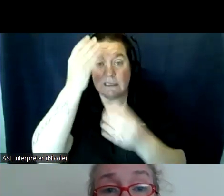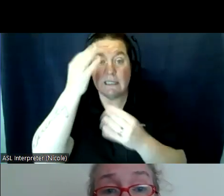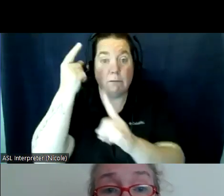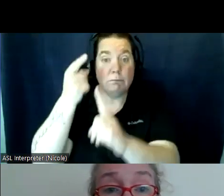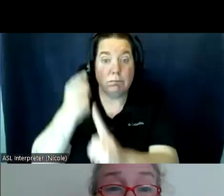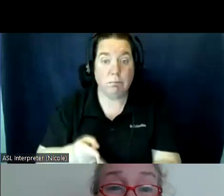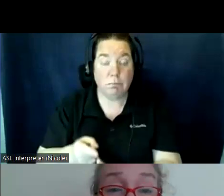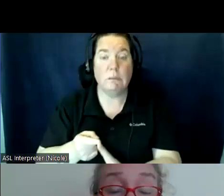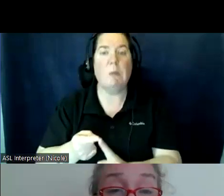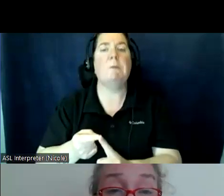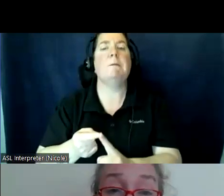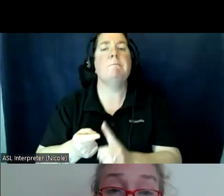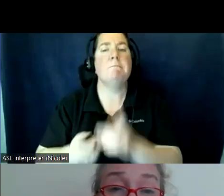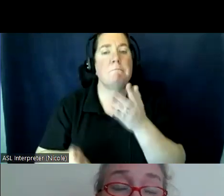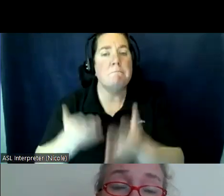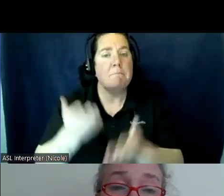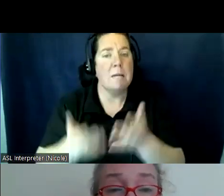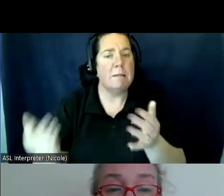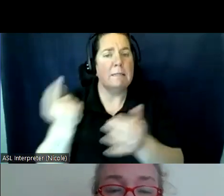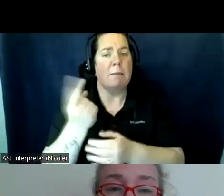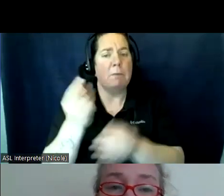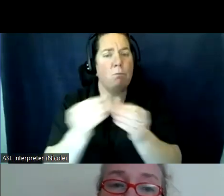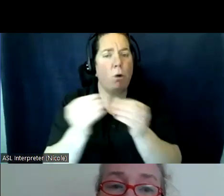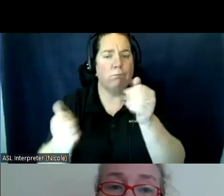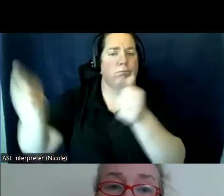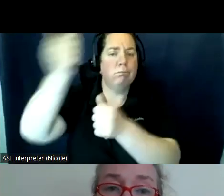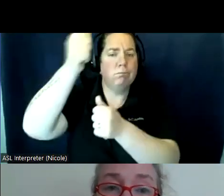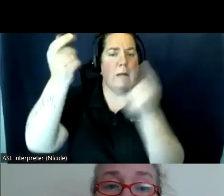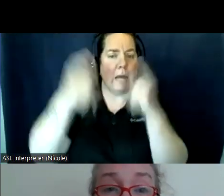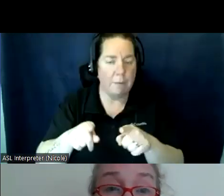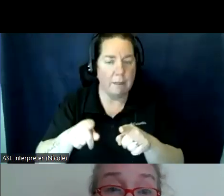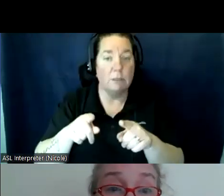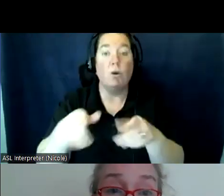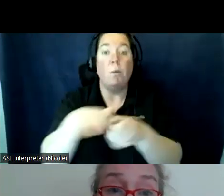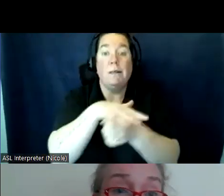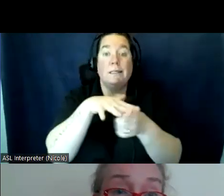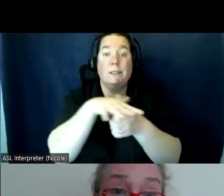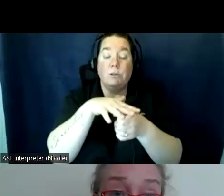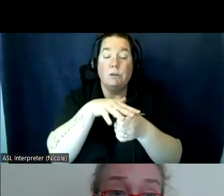be something more systemic going on, a district might be selected for on-site monitoring visit.